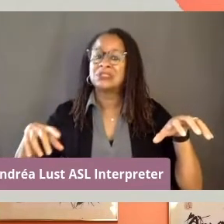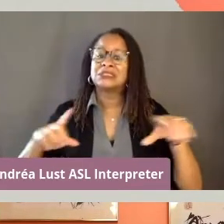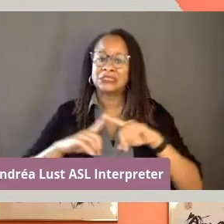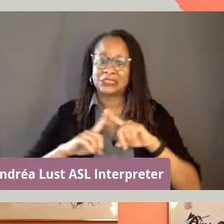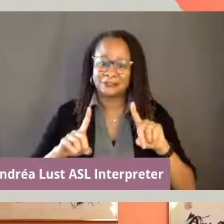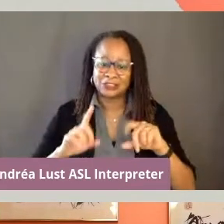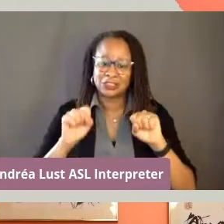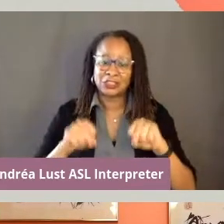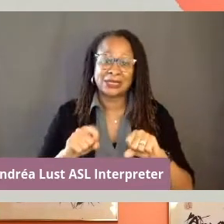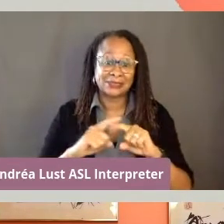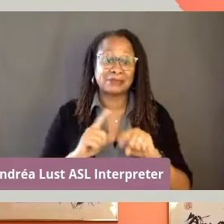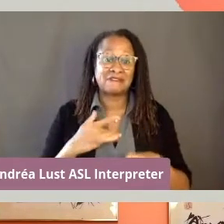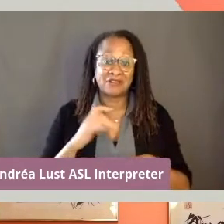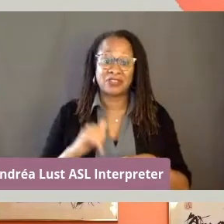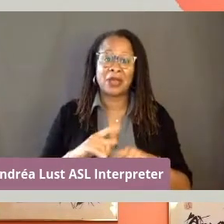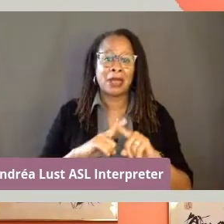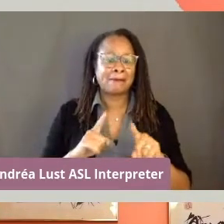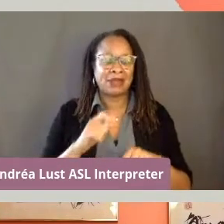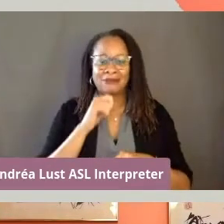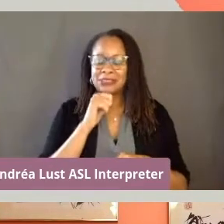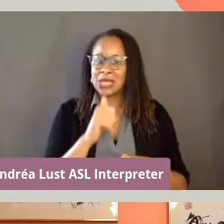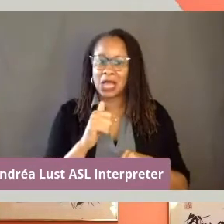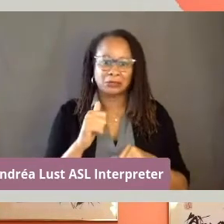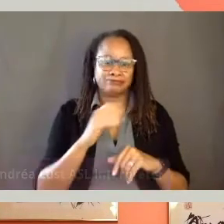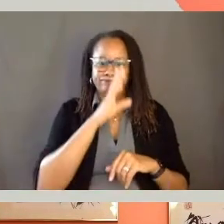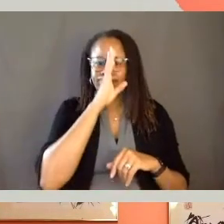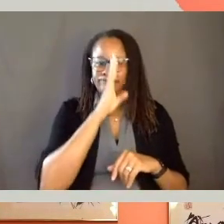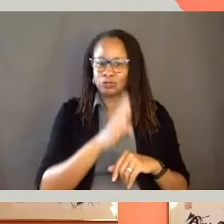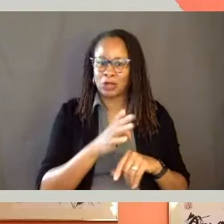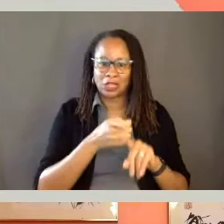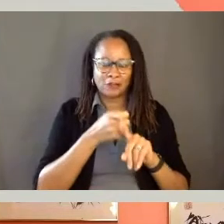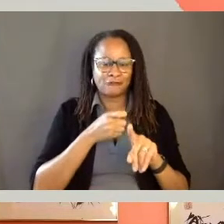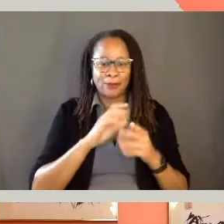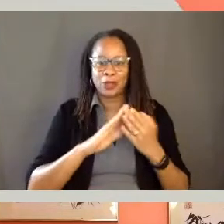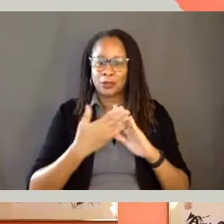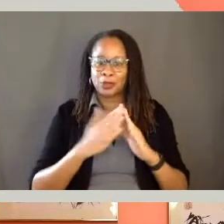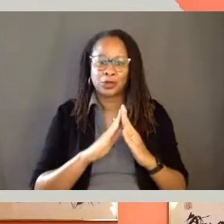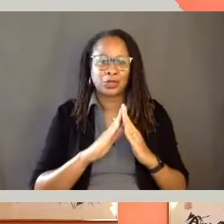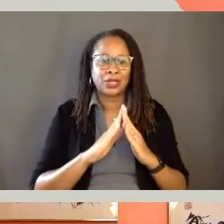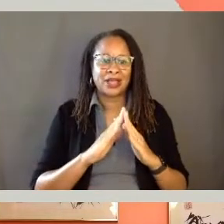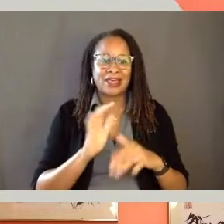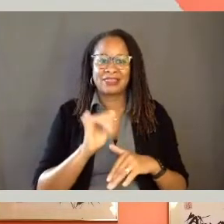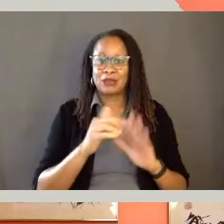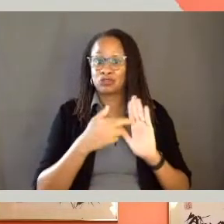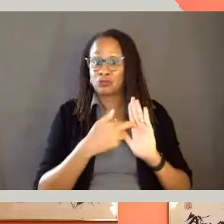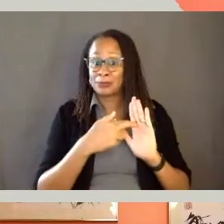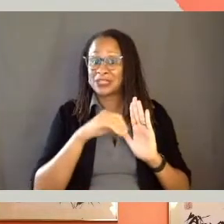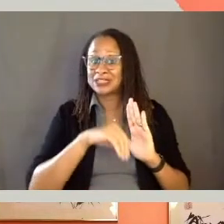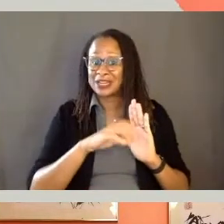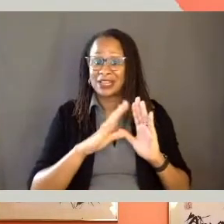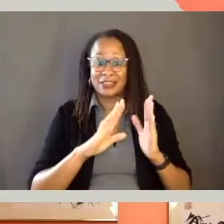But I wasn't, you know, directly from a community that was represented in the film necessarily.